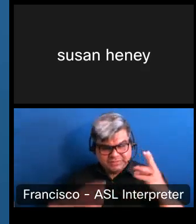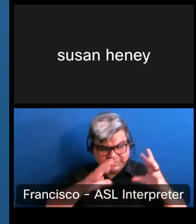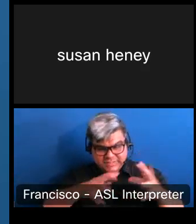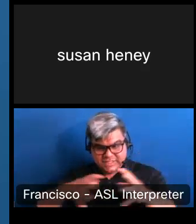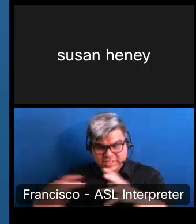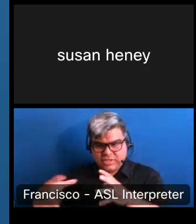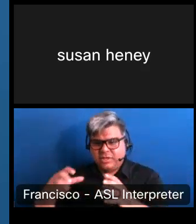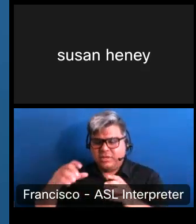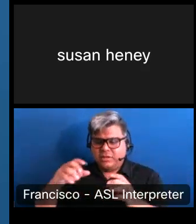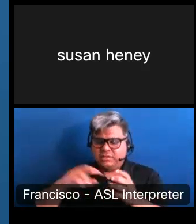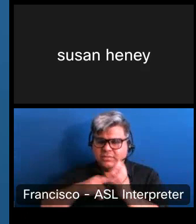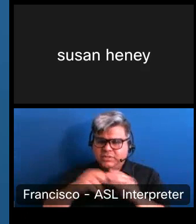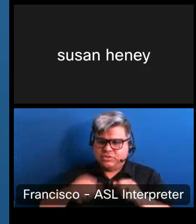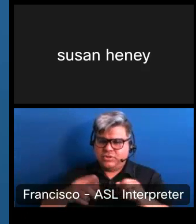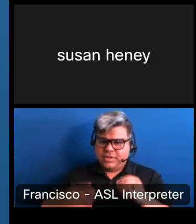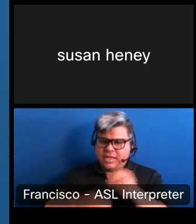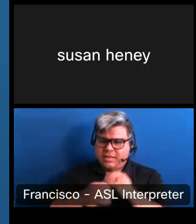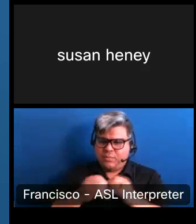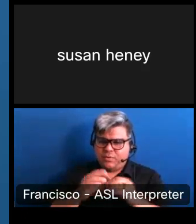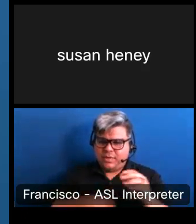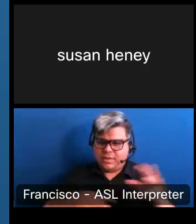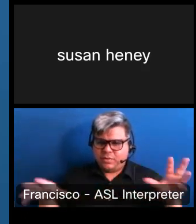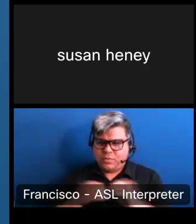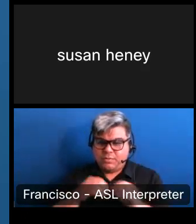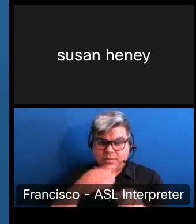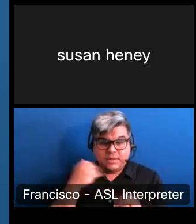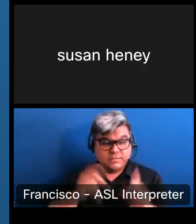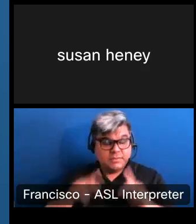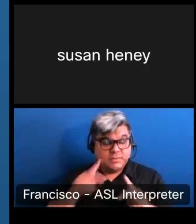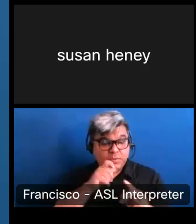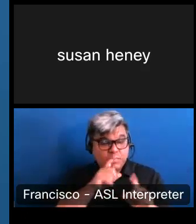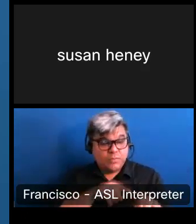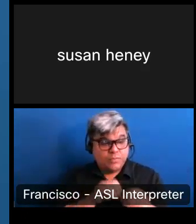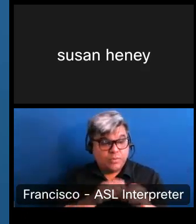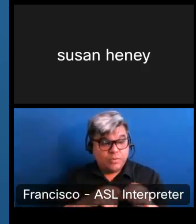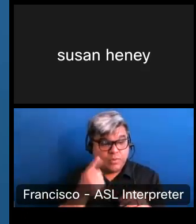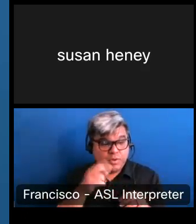total population because people who reported more than one race were tallied in each race category.